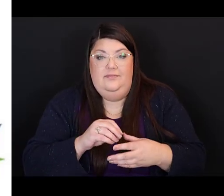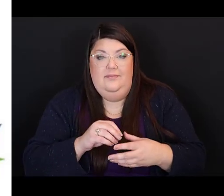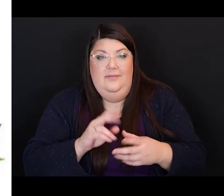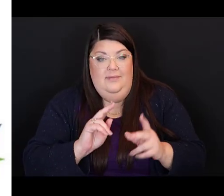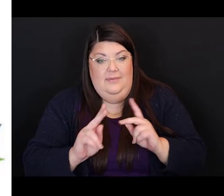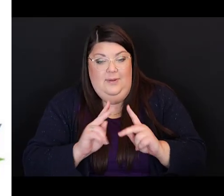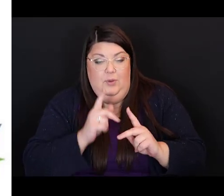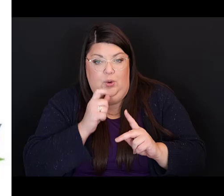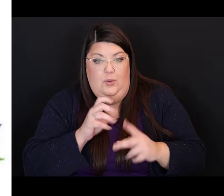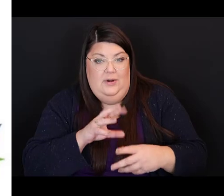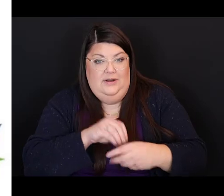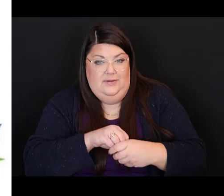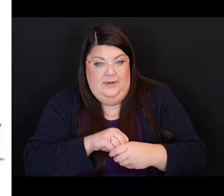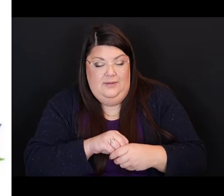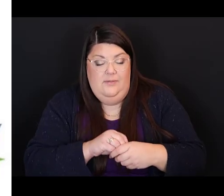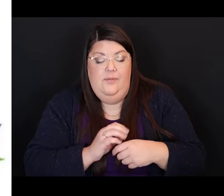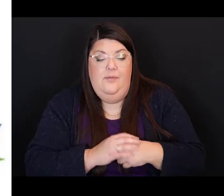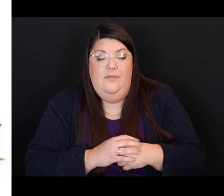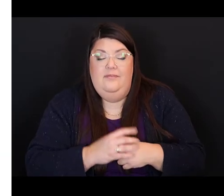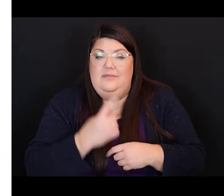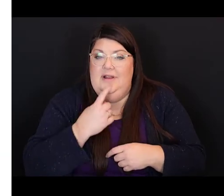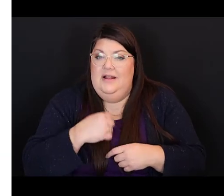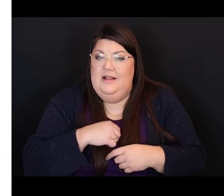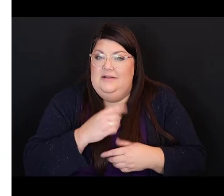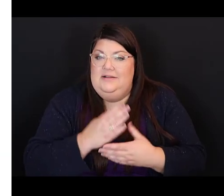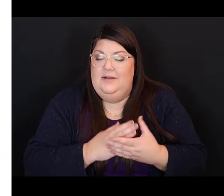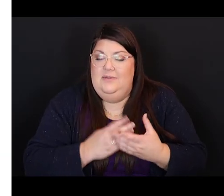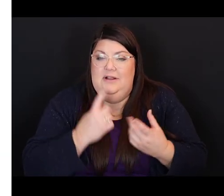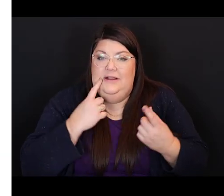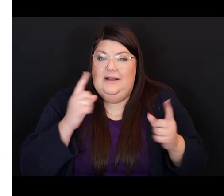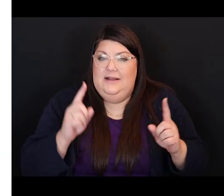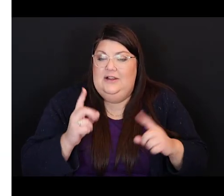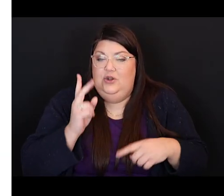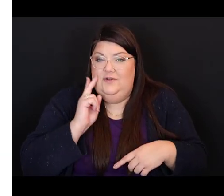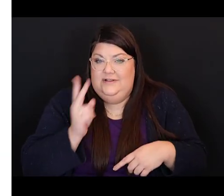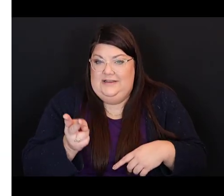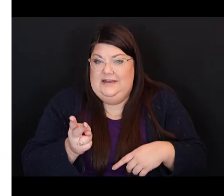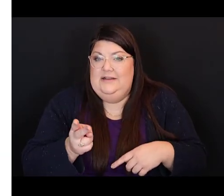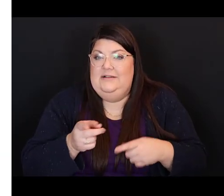and your participants, tell us about some of the successes that you've heard, and you've seen in